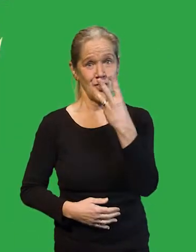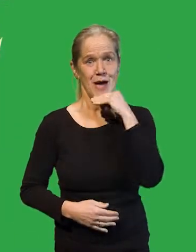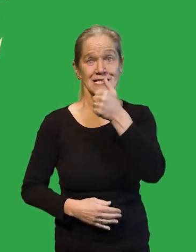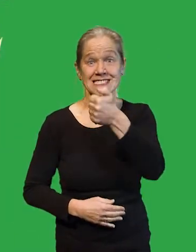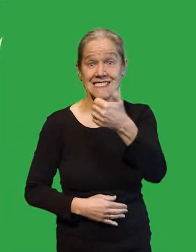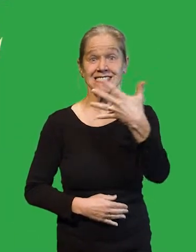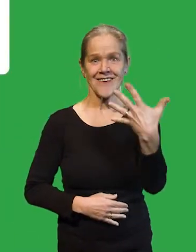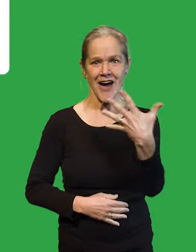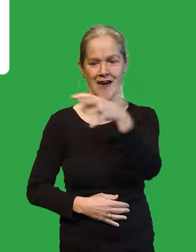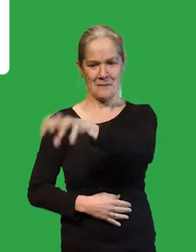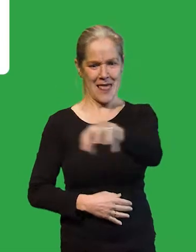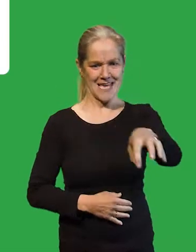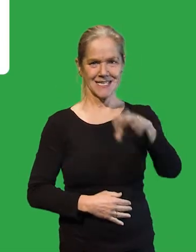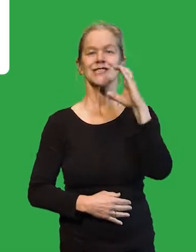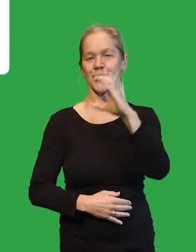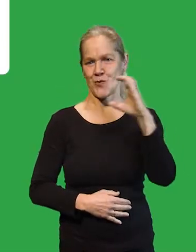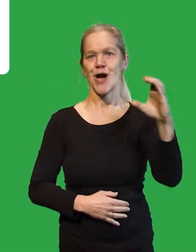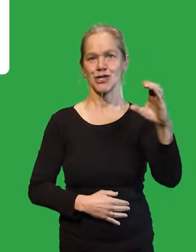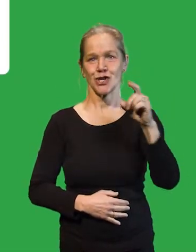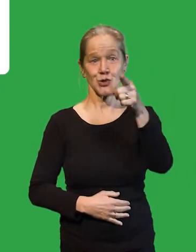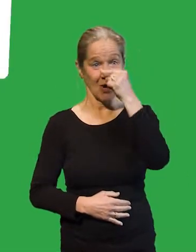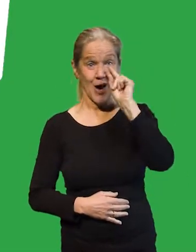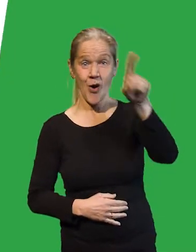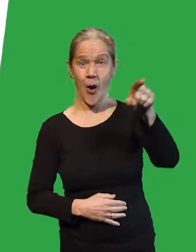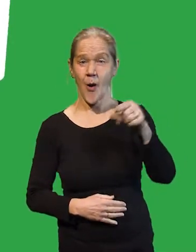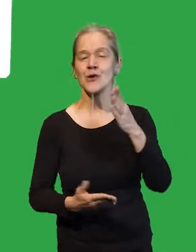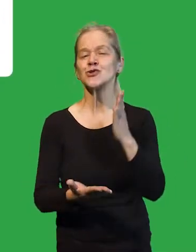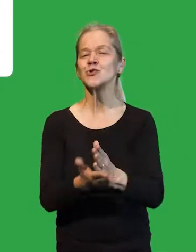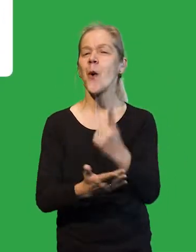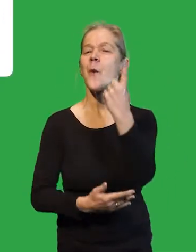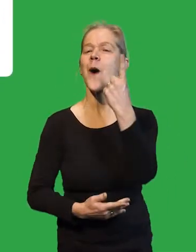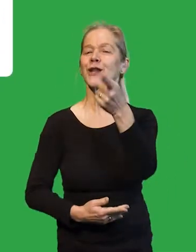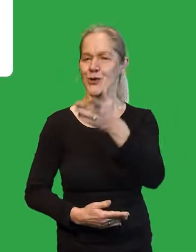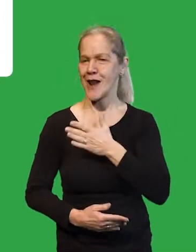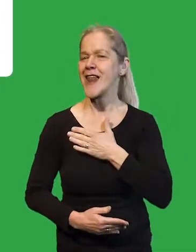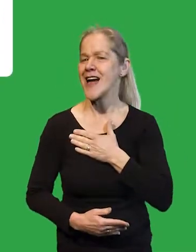we have over 4,365 places in Christchurch you could try. We think you might find one you like.